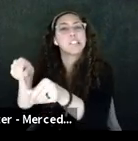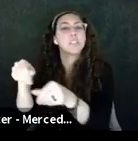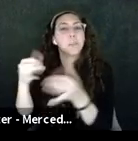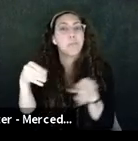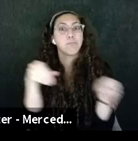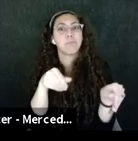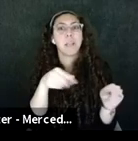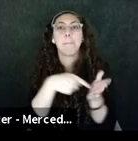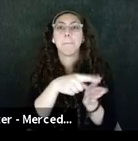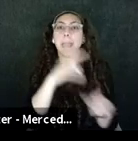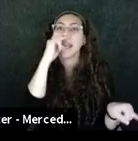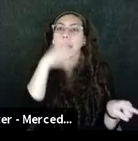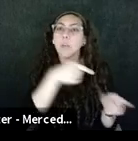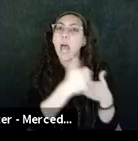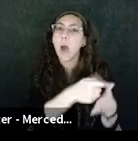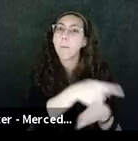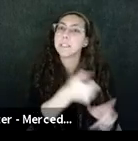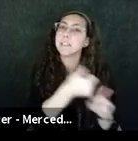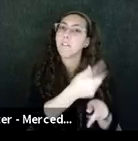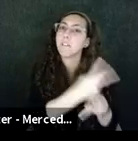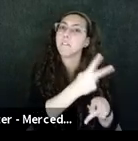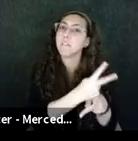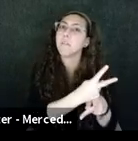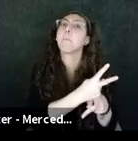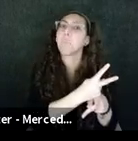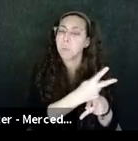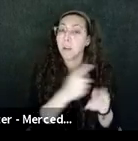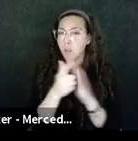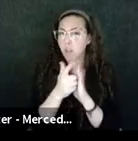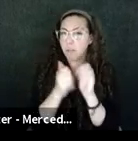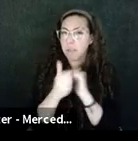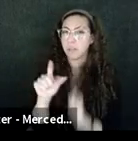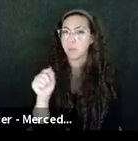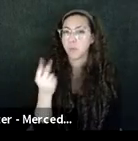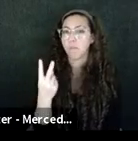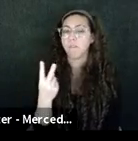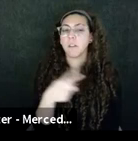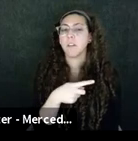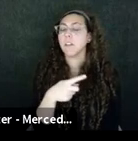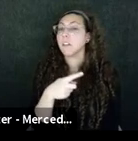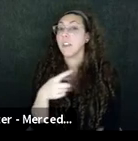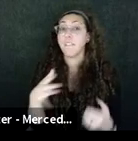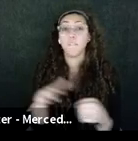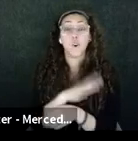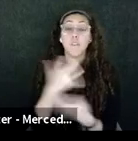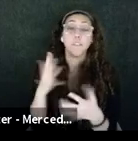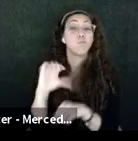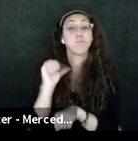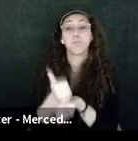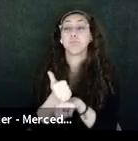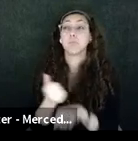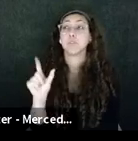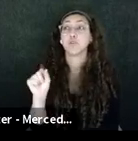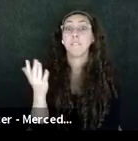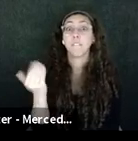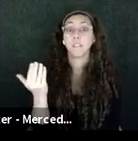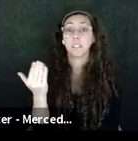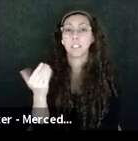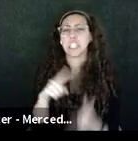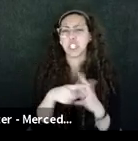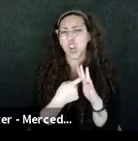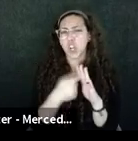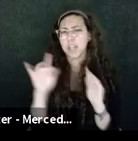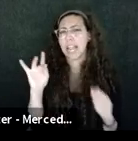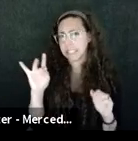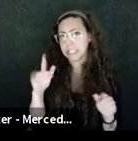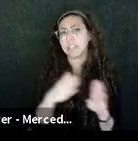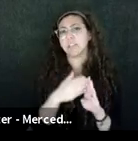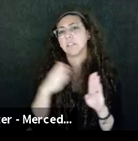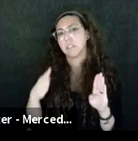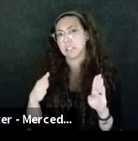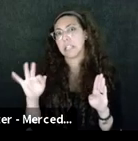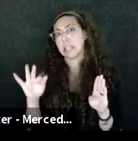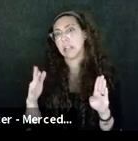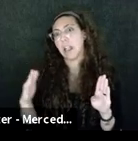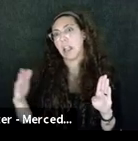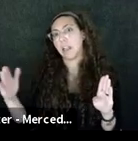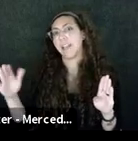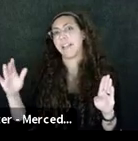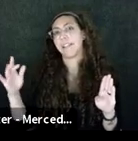Jason Williams: And there have been so this past in 2012 and it went fully effective by 2015 and they started off with just 18 year olds and an expanded it to all of the 19 year olds and 20 year olds.